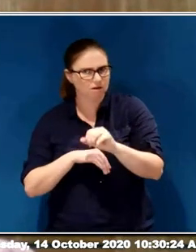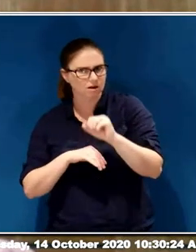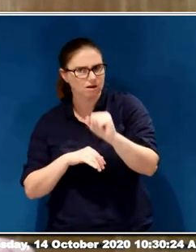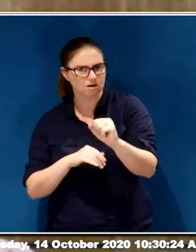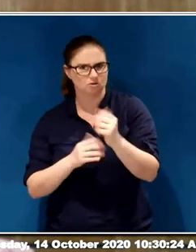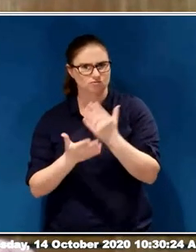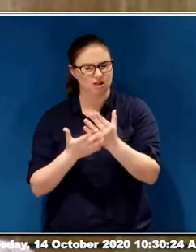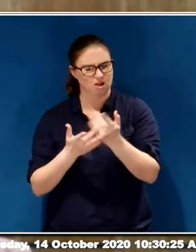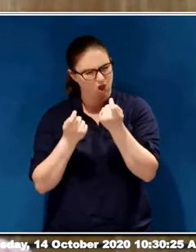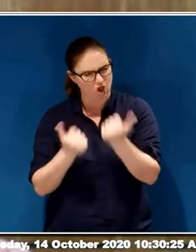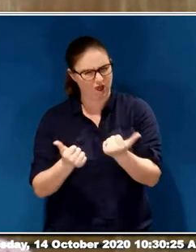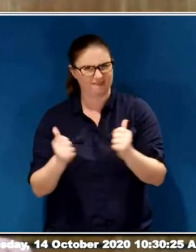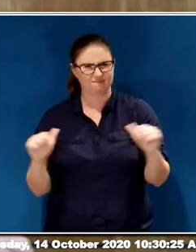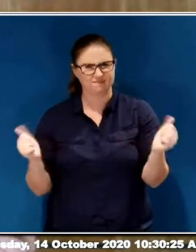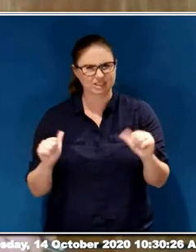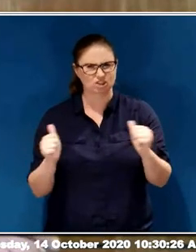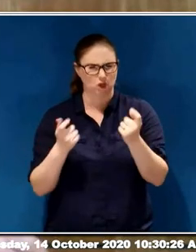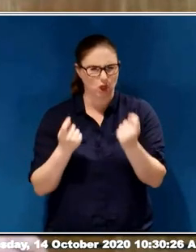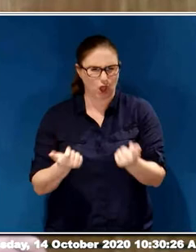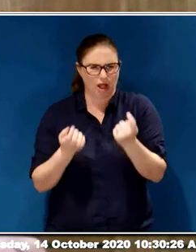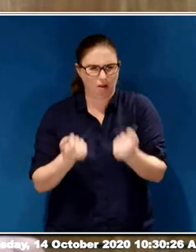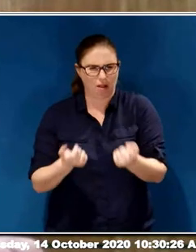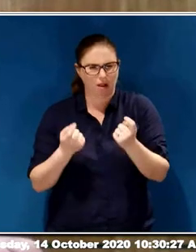I was under the assumption that it was only going to be temporary,